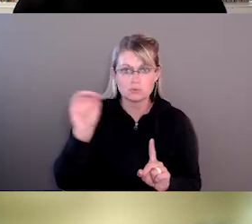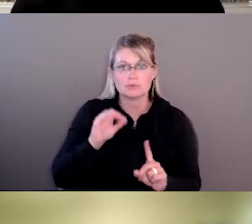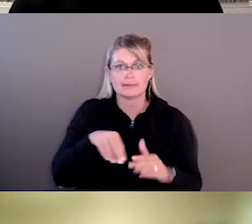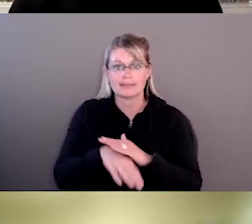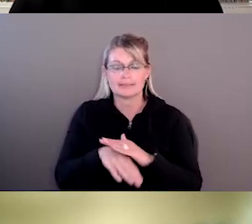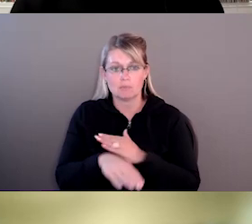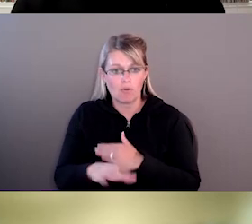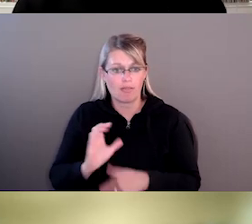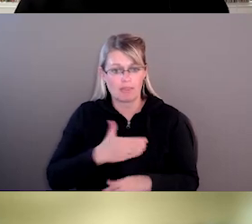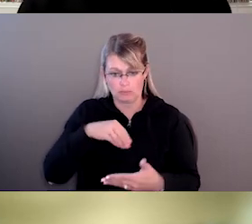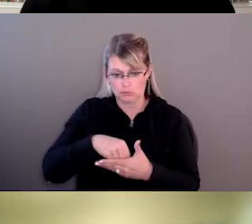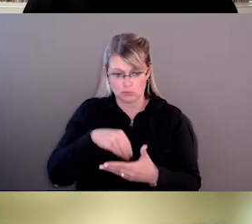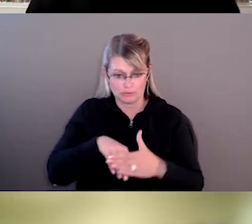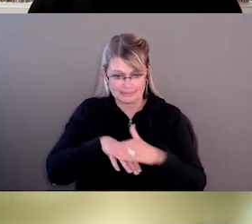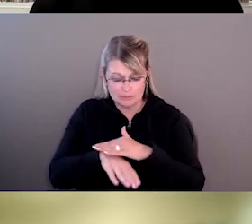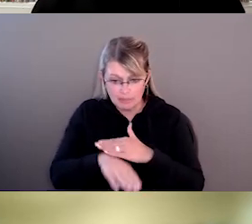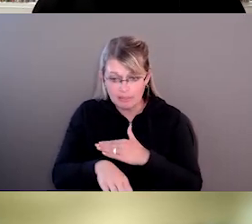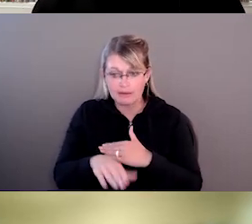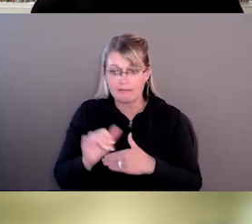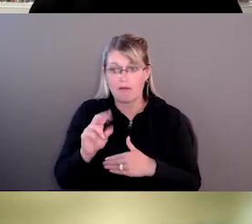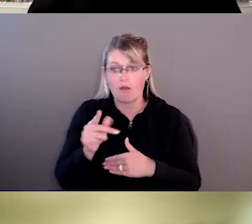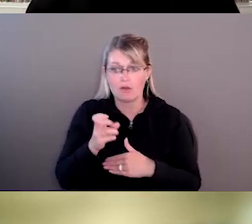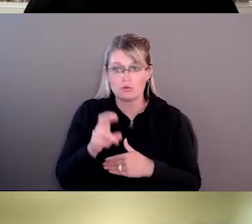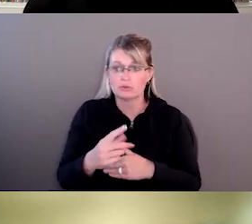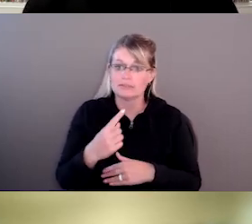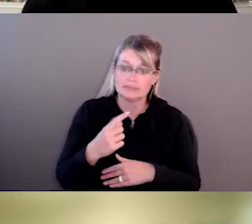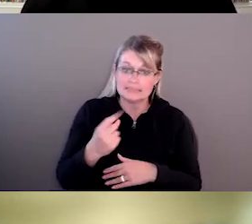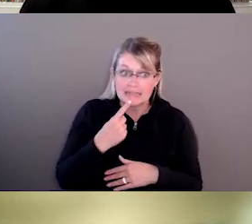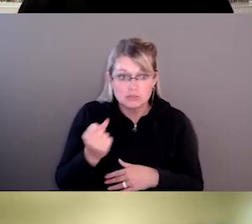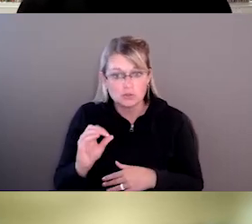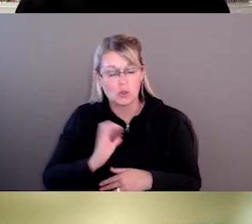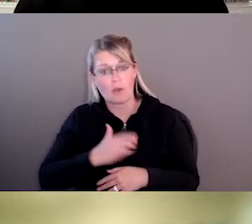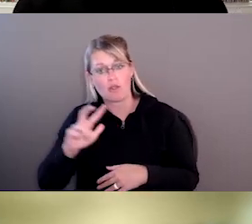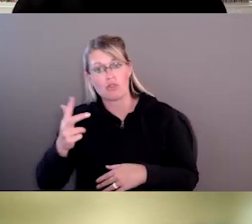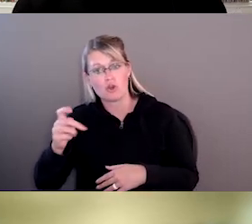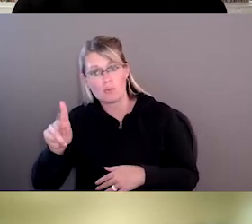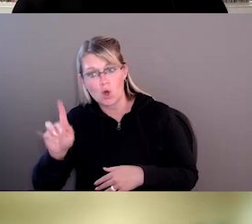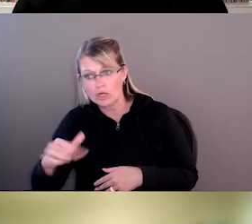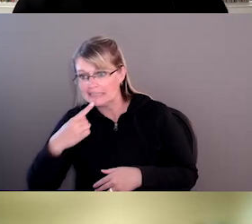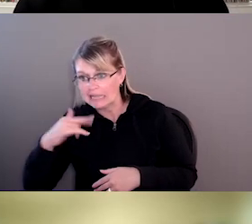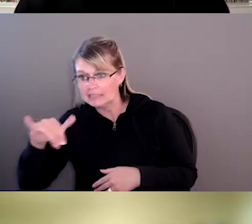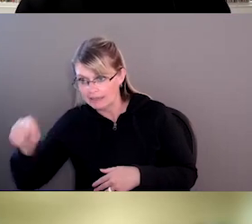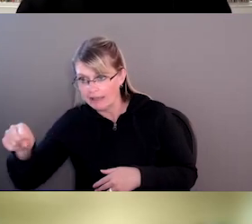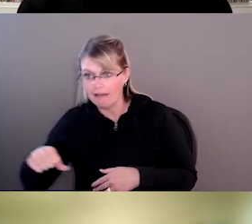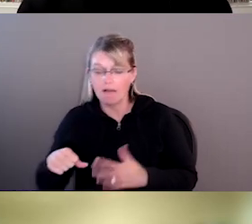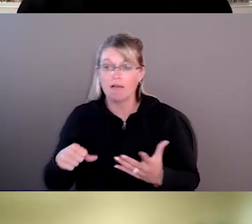our internal accessibility and monitor says so, our third-party auditor says so and then we have